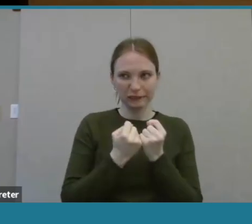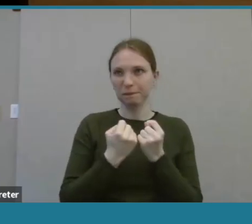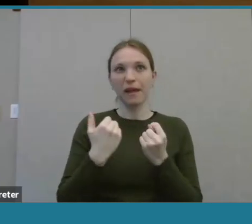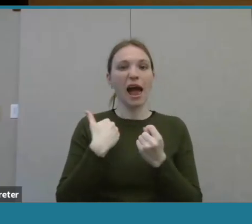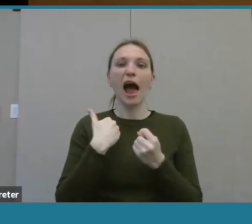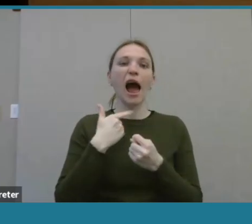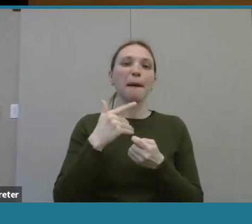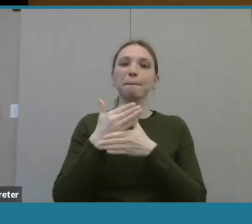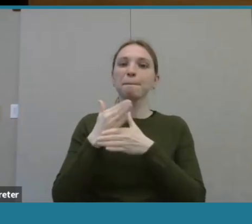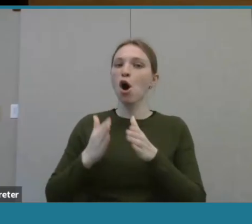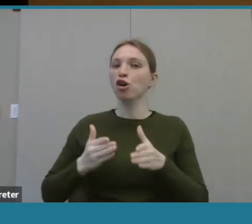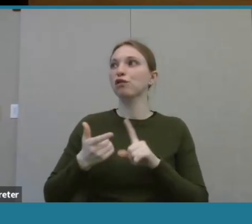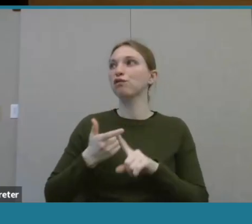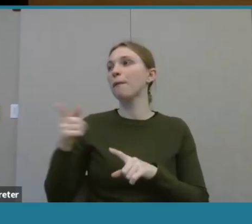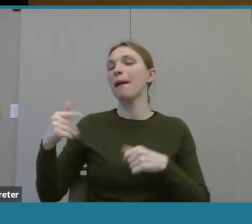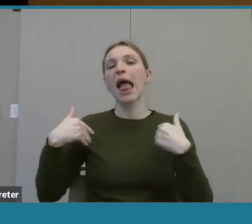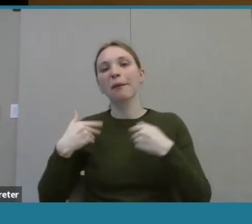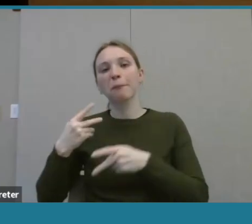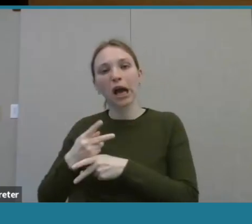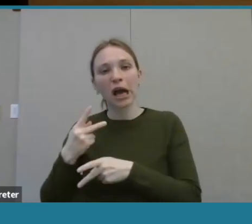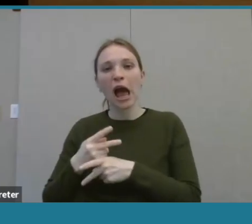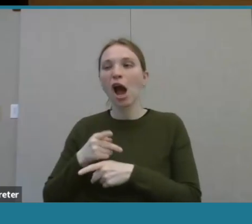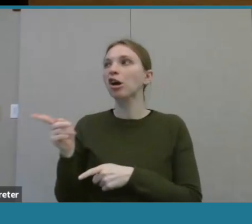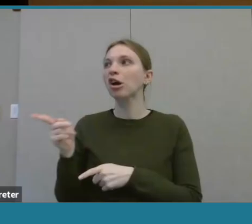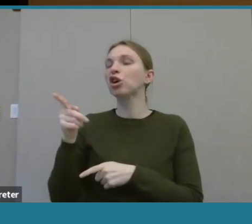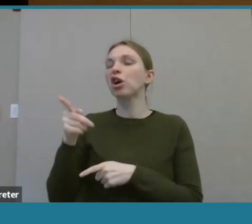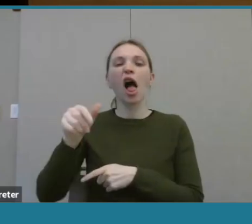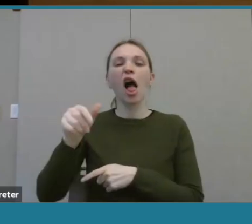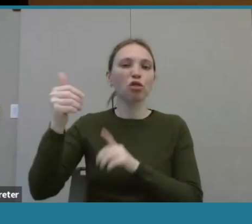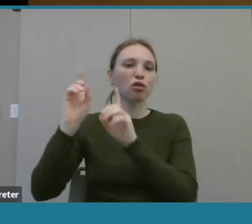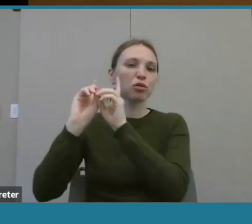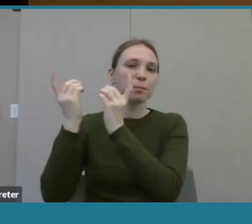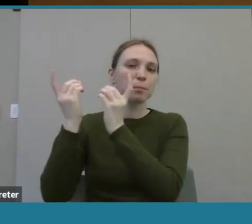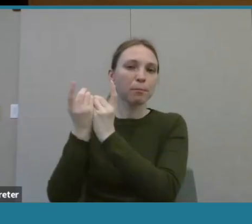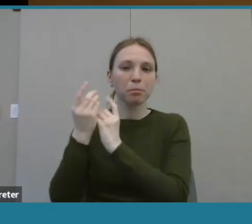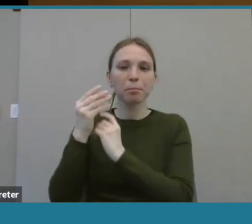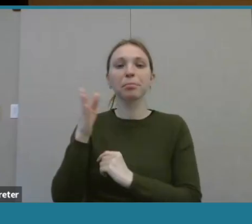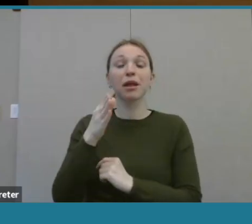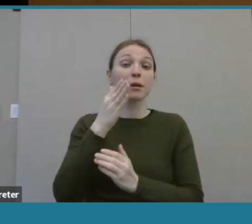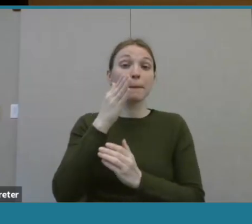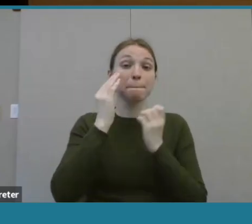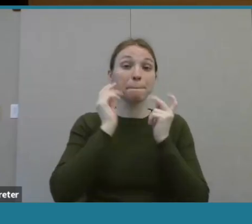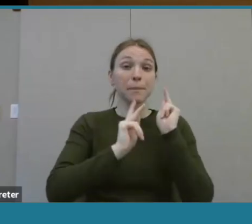animal care, other areas, we even had some of our folks who do research out in the field.